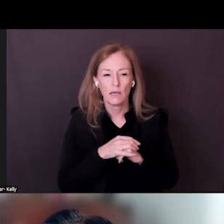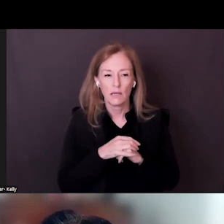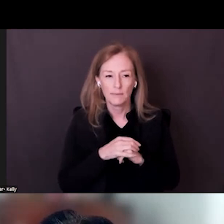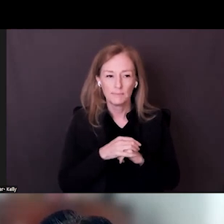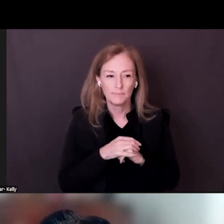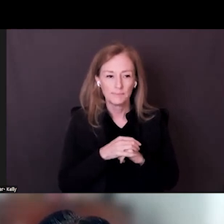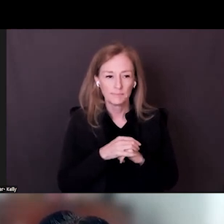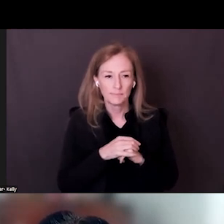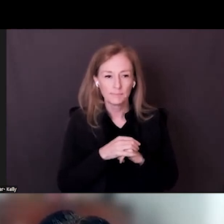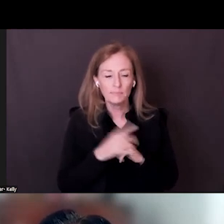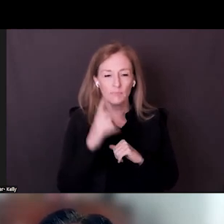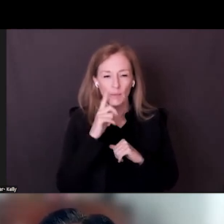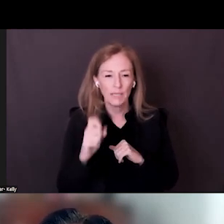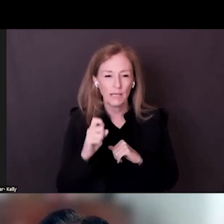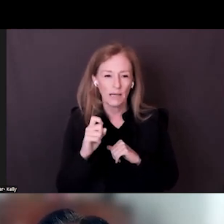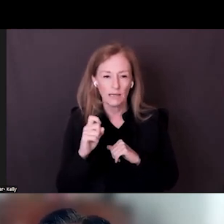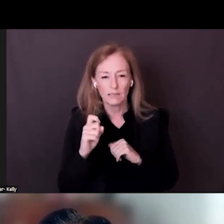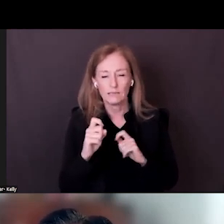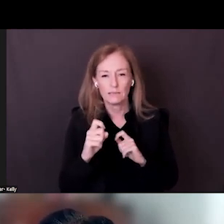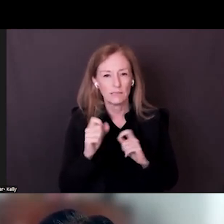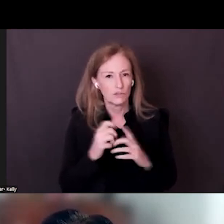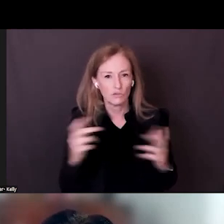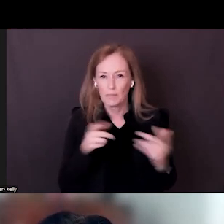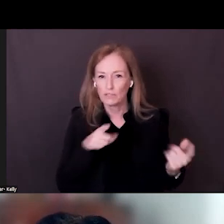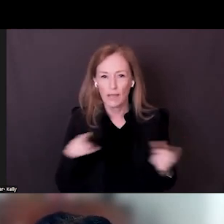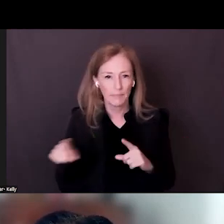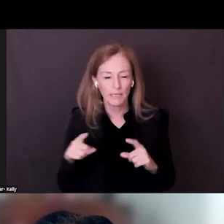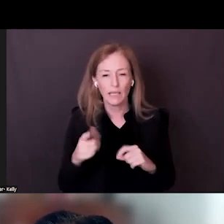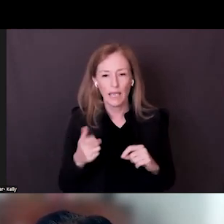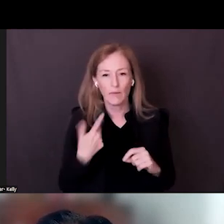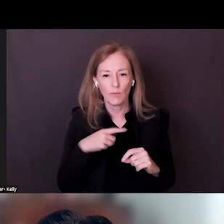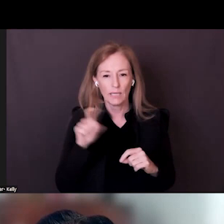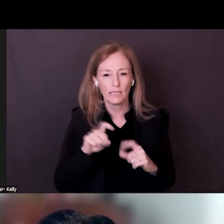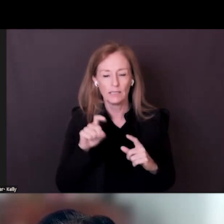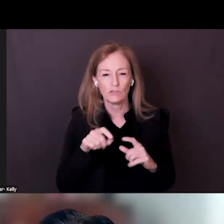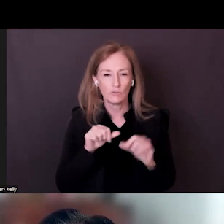SO MUCH GOING ON AND WE NEED TO STATE CONNECTED DURING THIS ERA OF SOCIAL